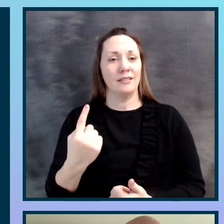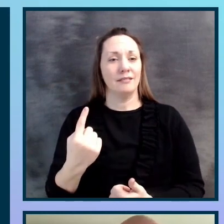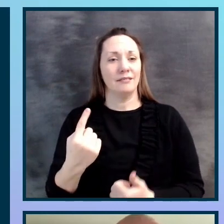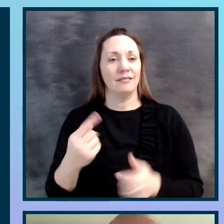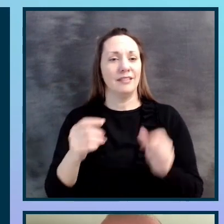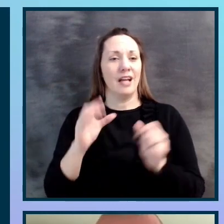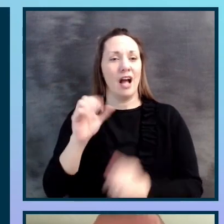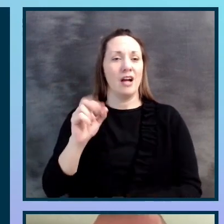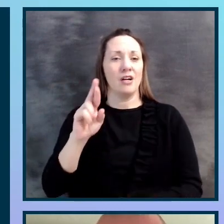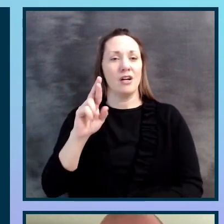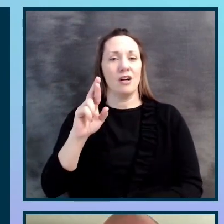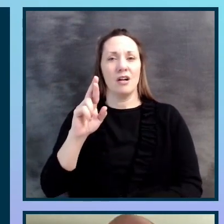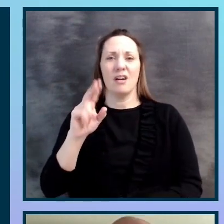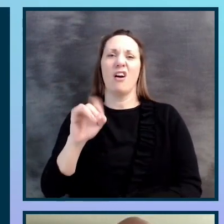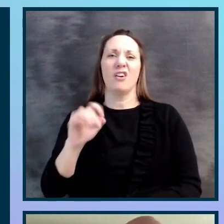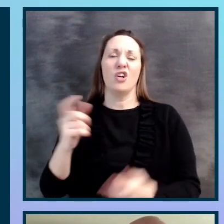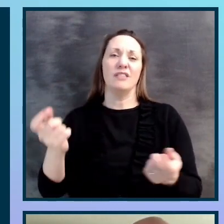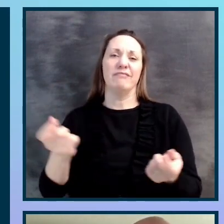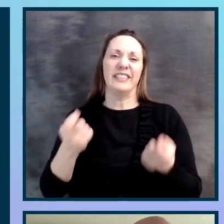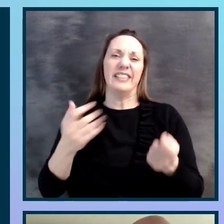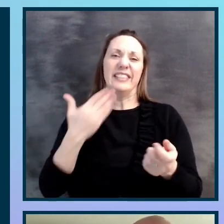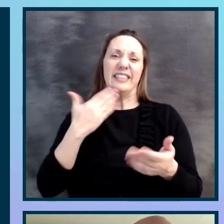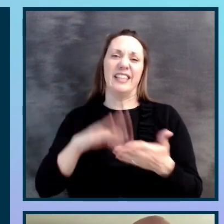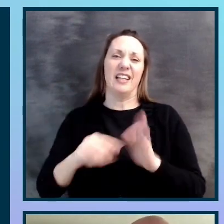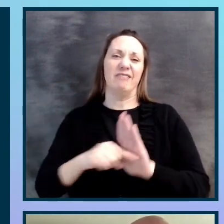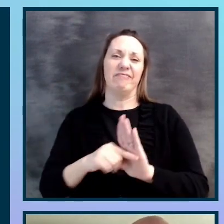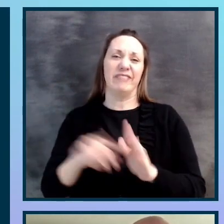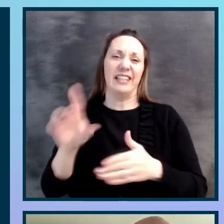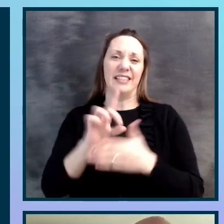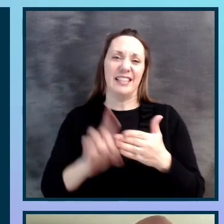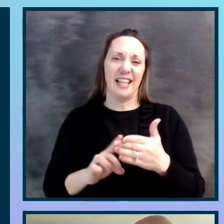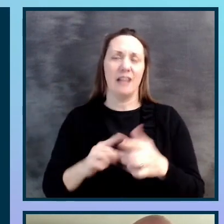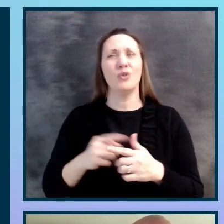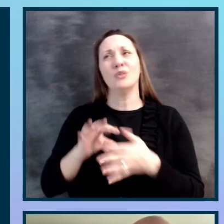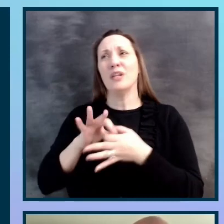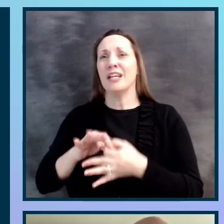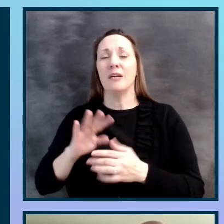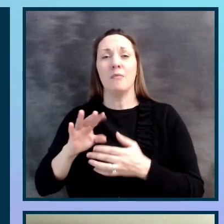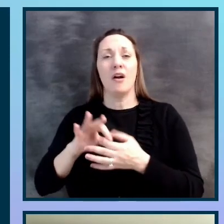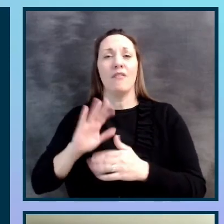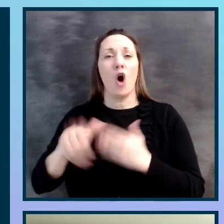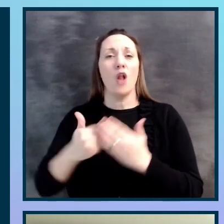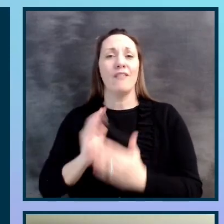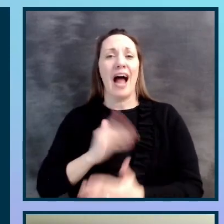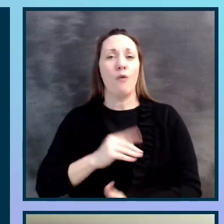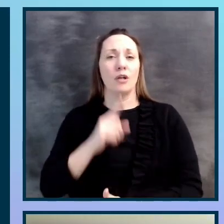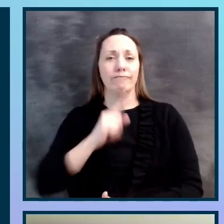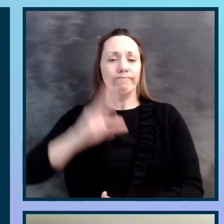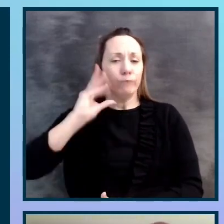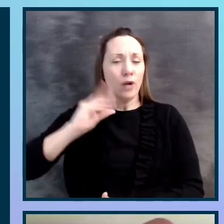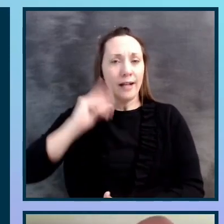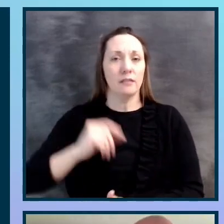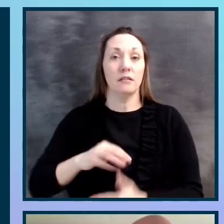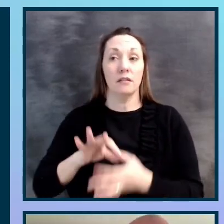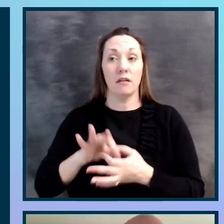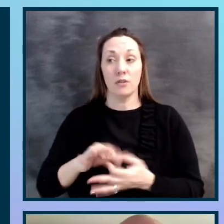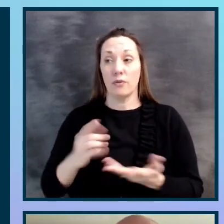And our needs are a major part of all of our realities. The part that determines whether we can access something